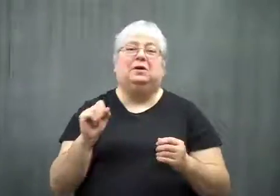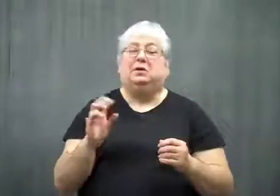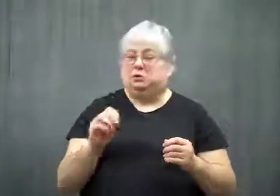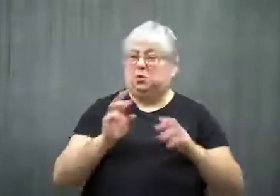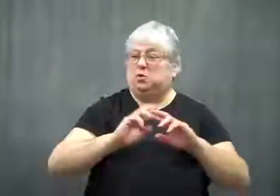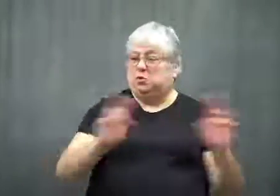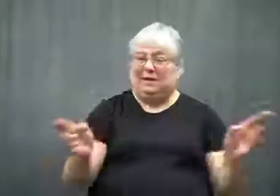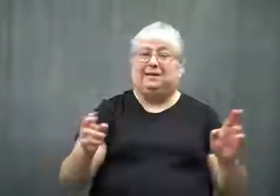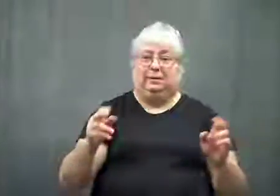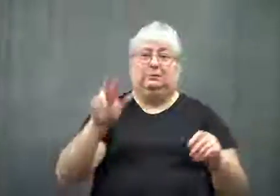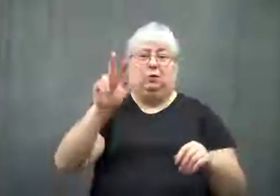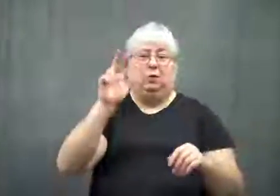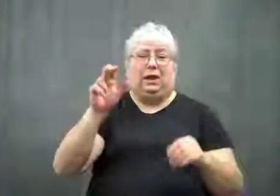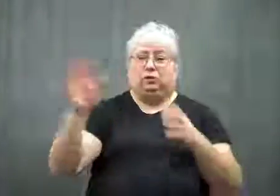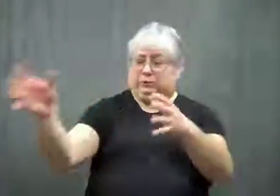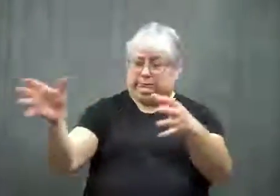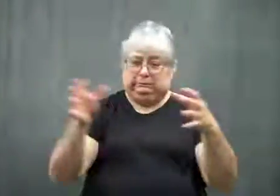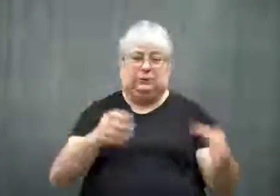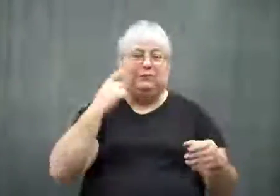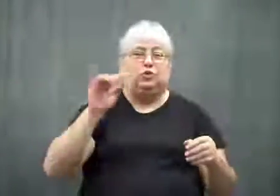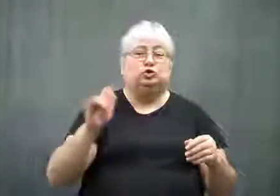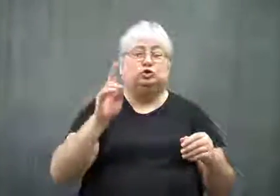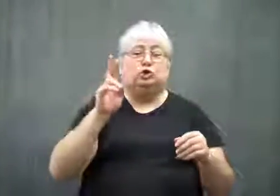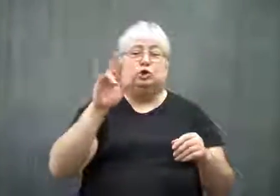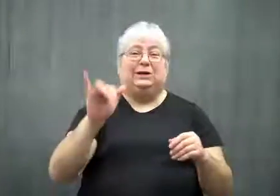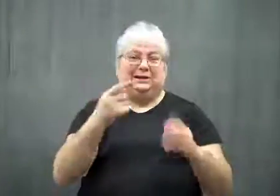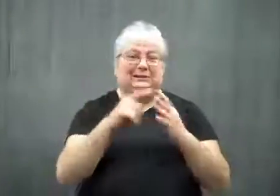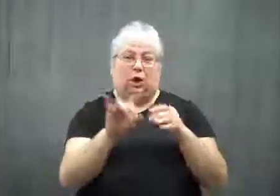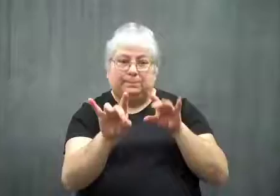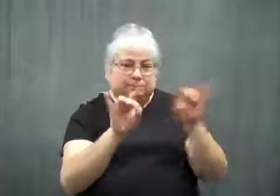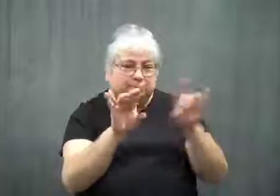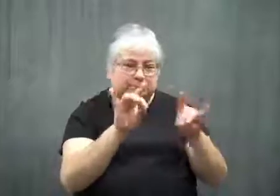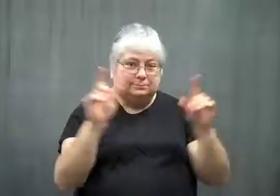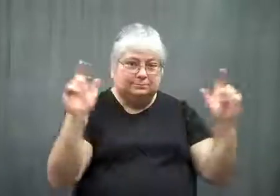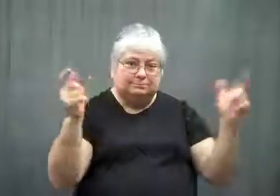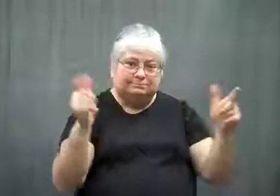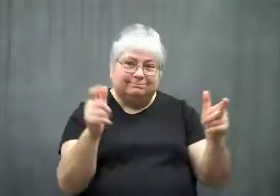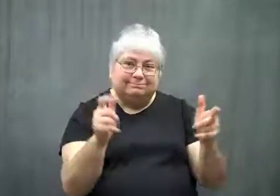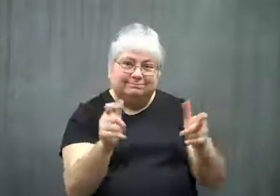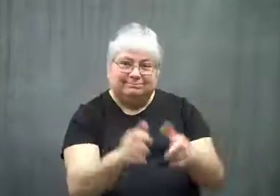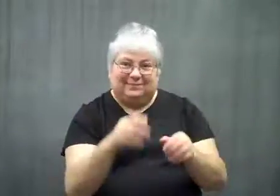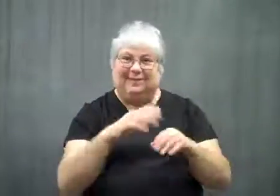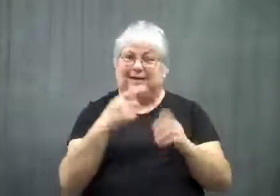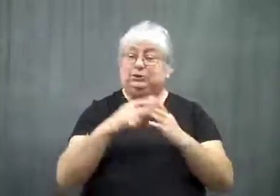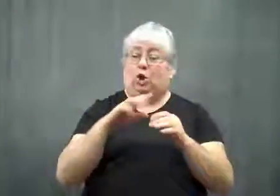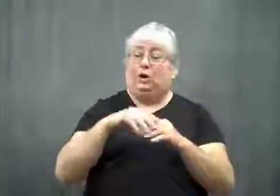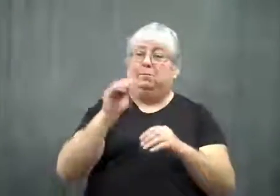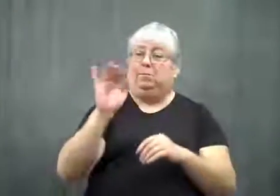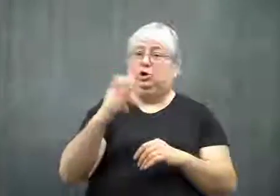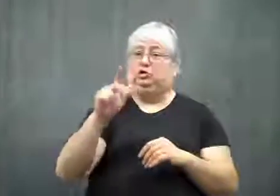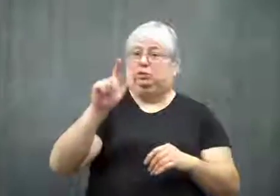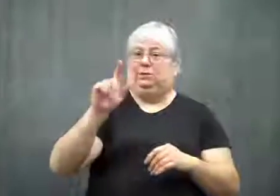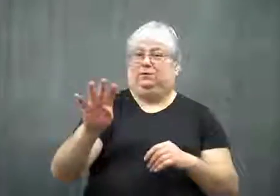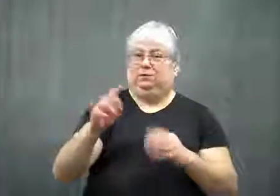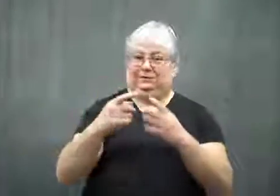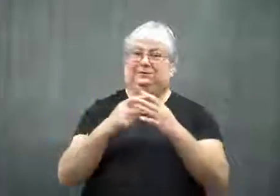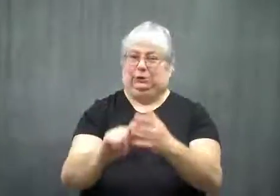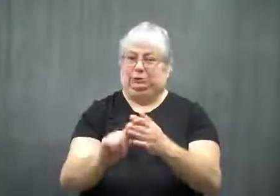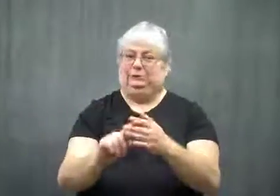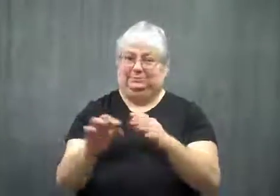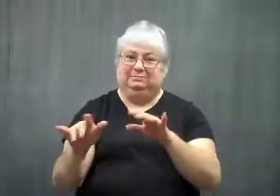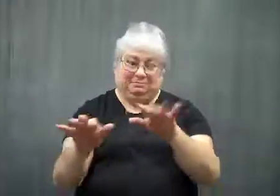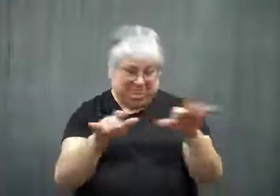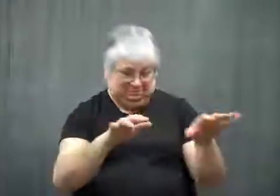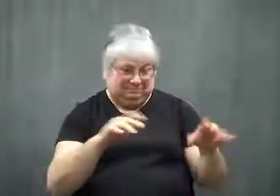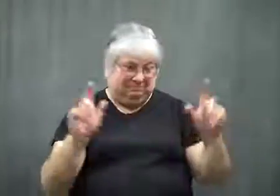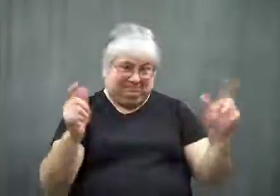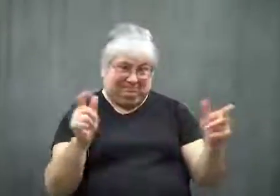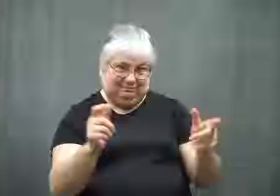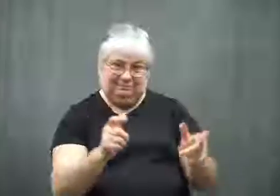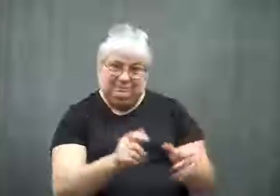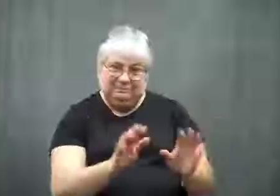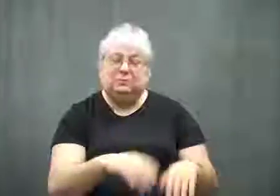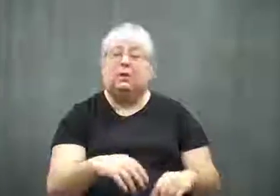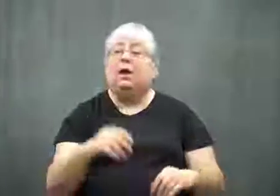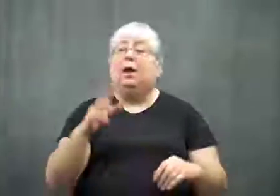Jury selection from a pool of 300 prospects started on March 24.